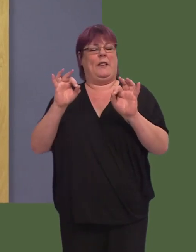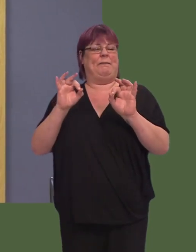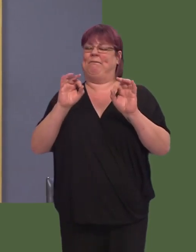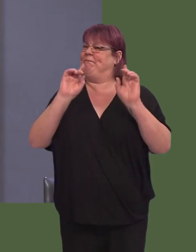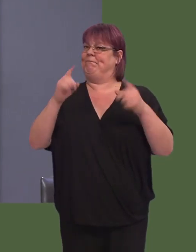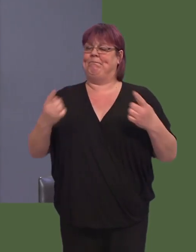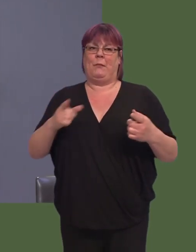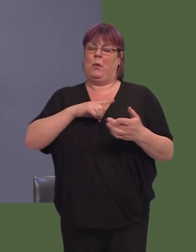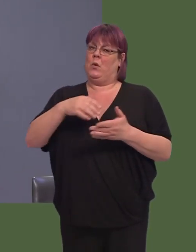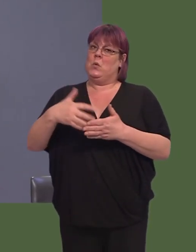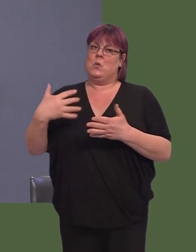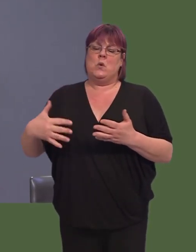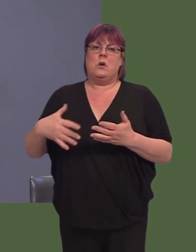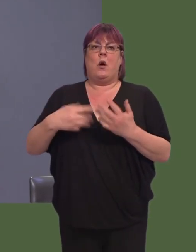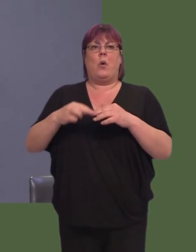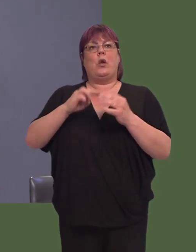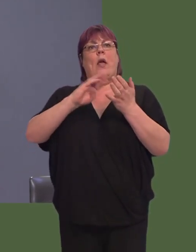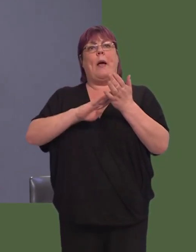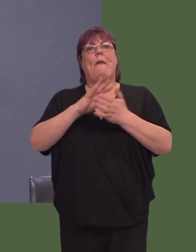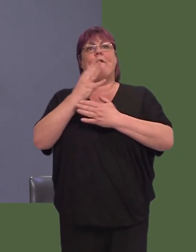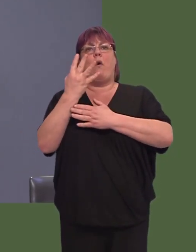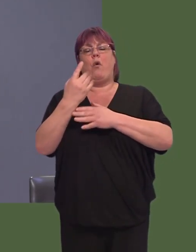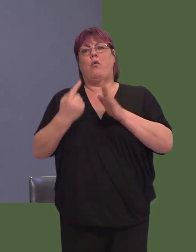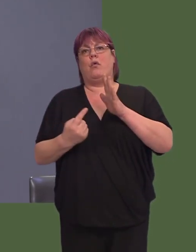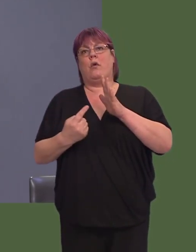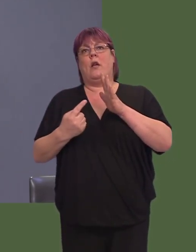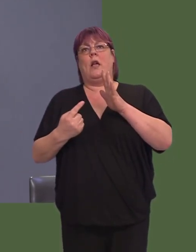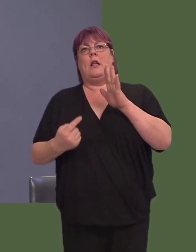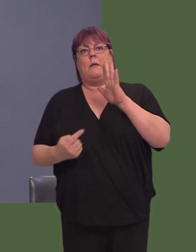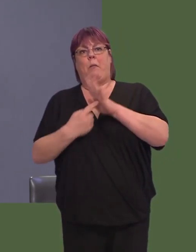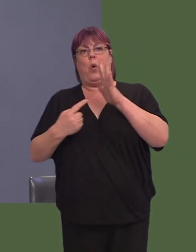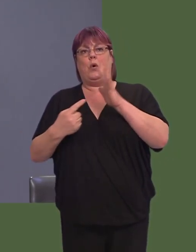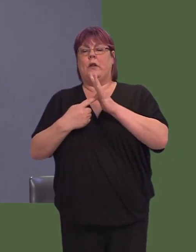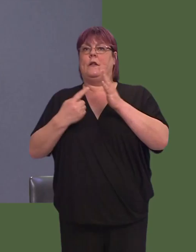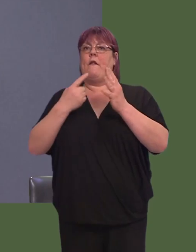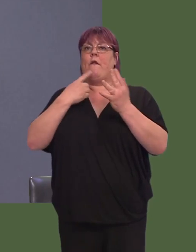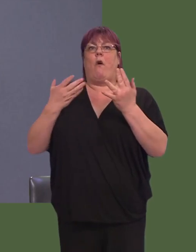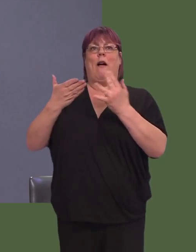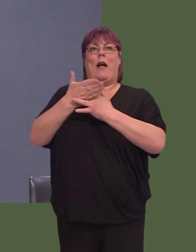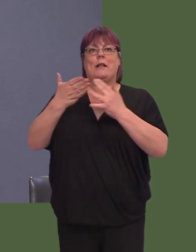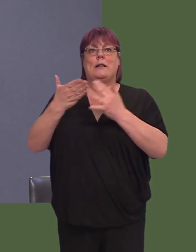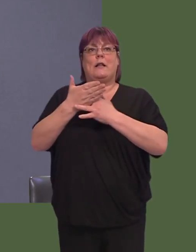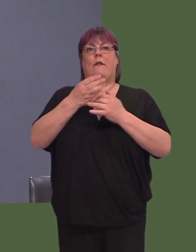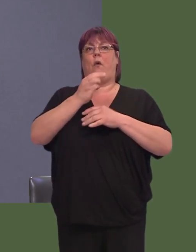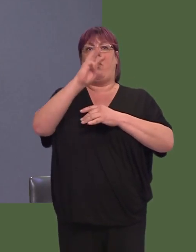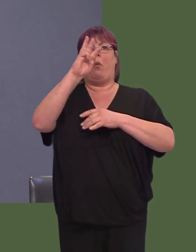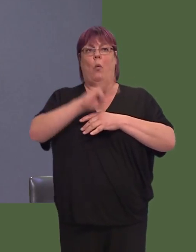It's estimated that the M4 is a key artery for 70 per cent of Wales's population and economy.